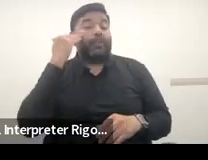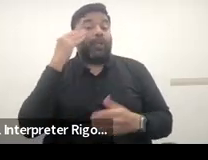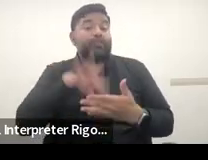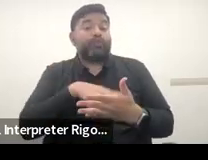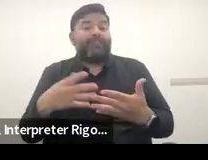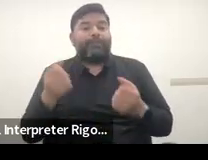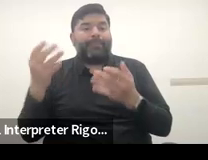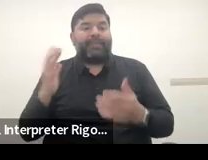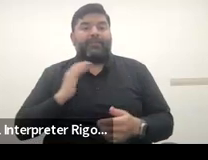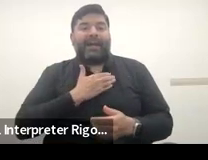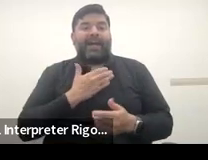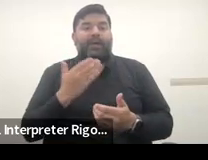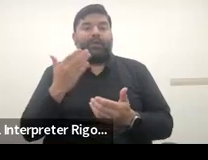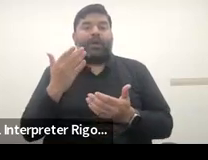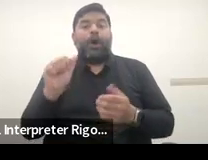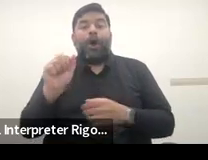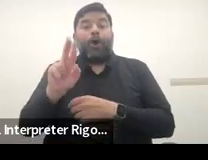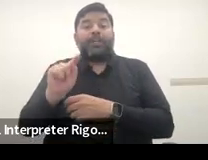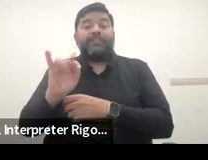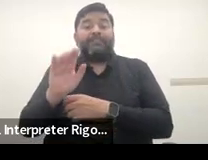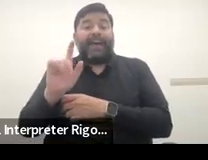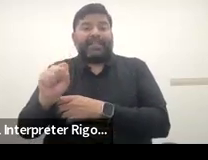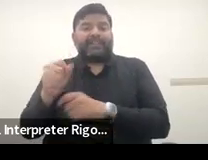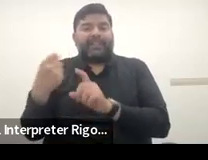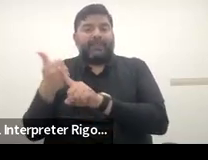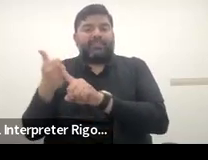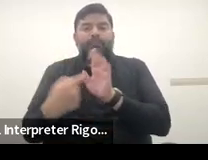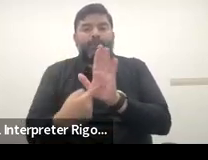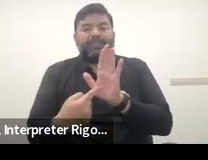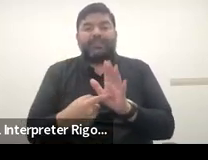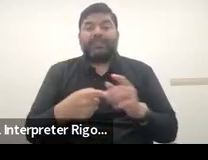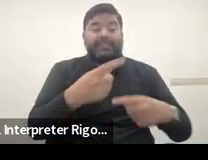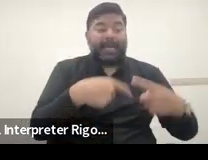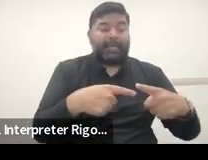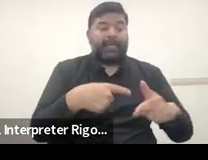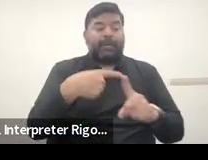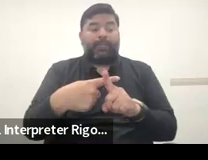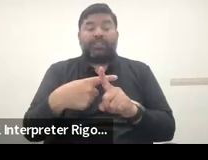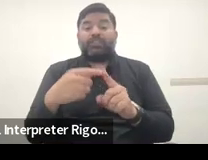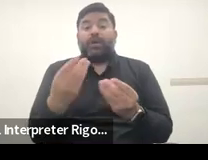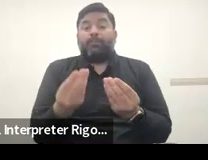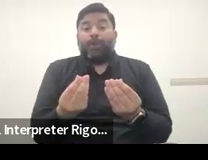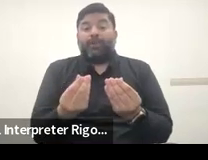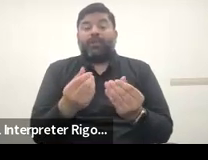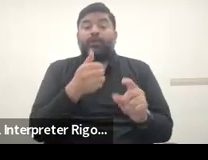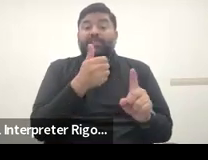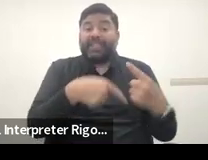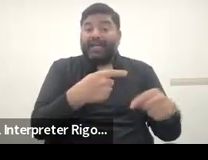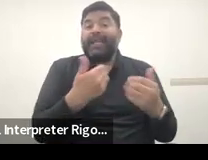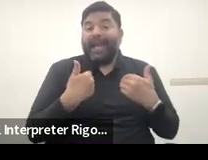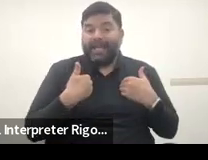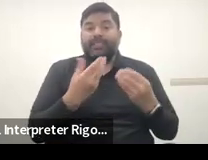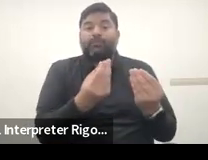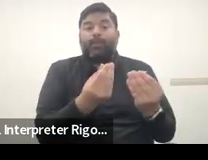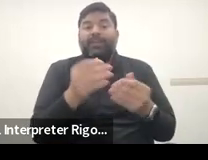are represented as (sign, has property, value) and so we can think about for example (cat, has